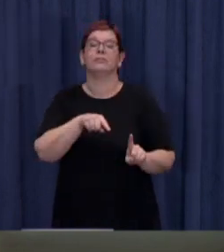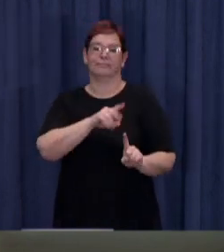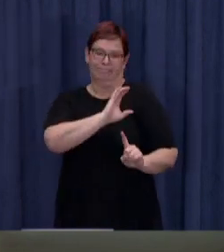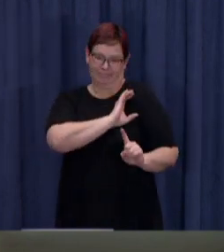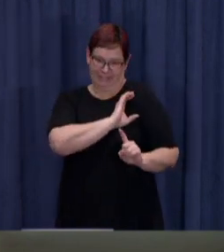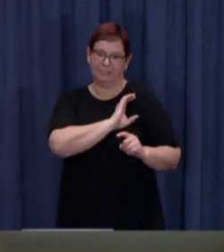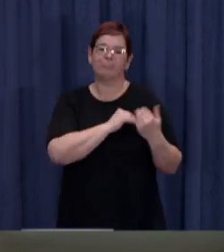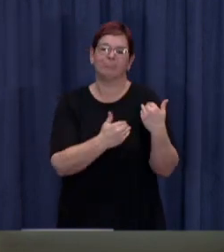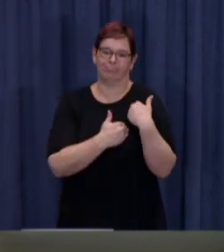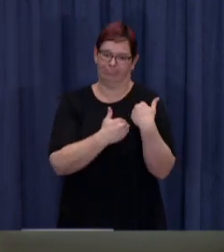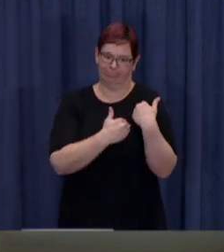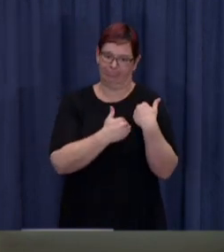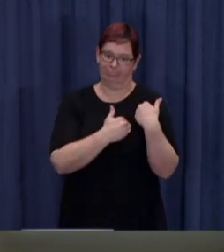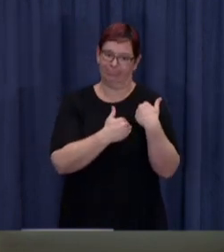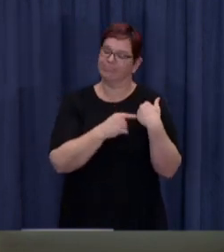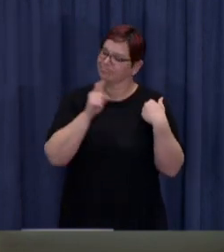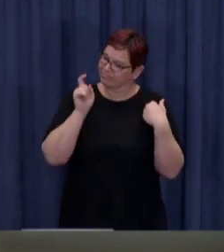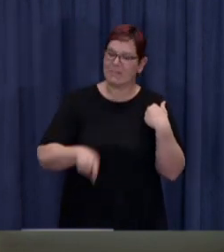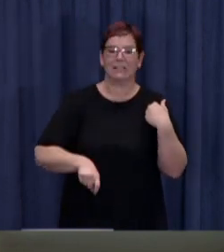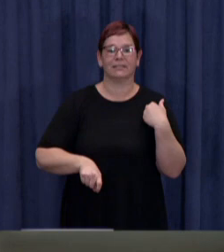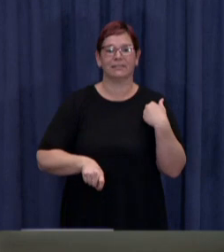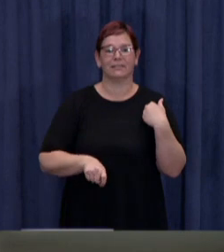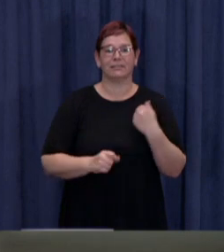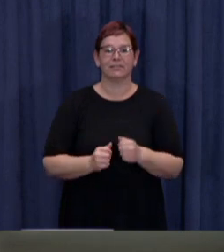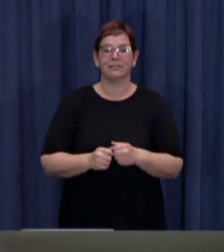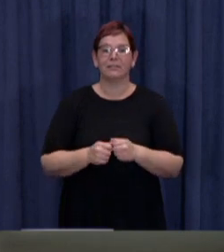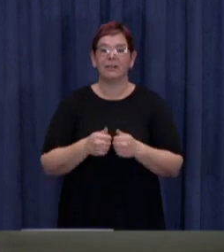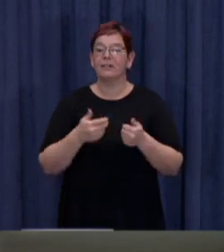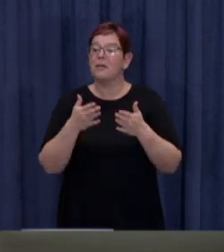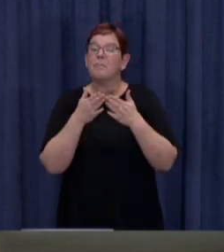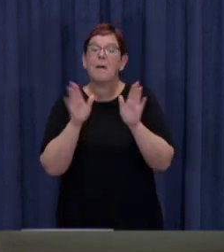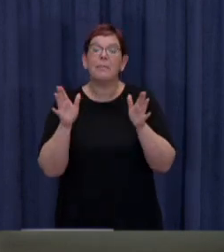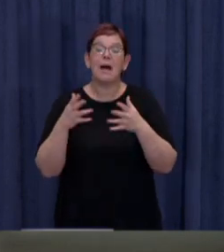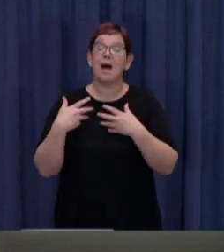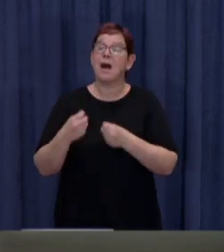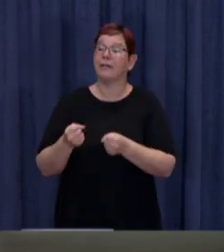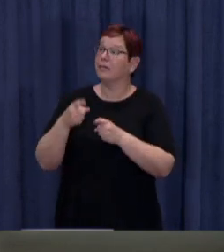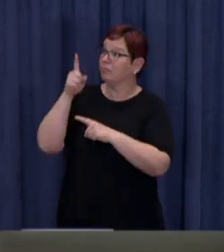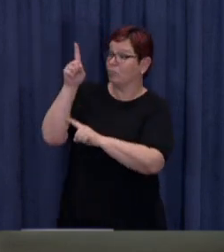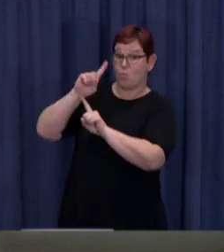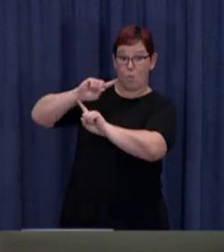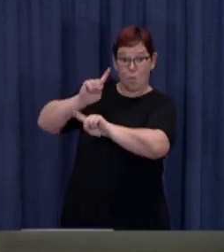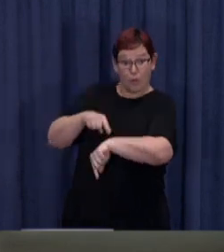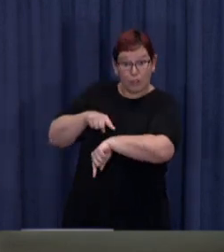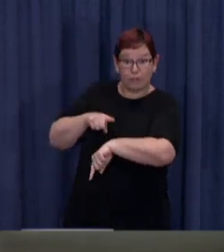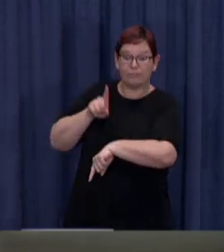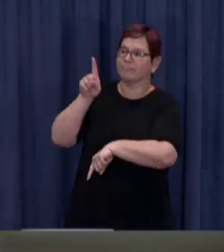who follow up on Public Health orders but in the case of these kinds of orders about businesses being open or closed and this kind of thing I think you'll